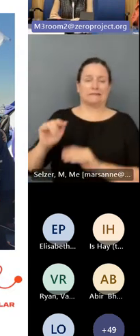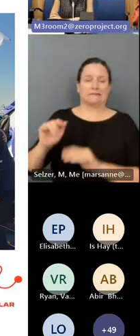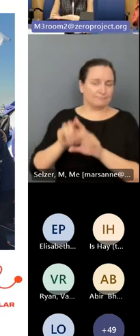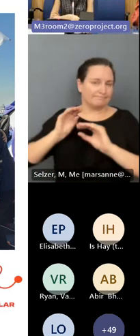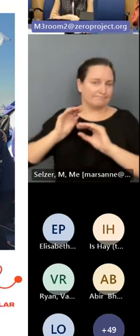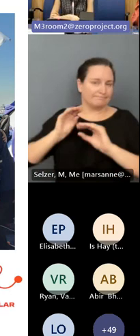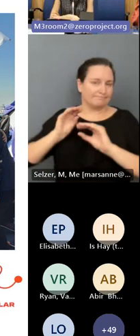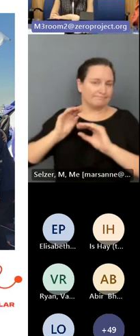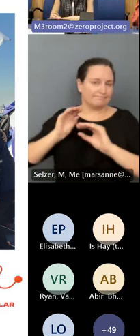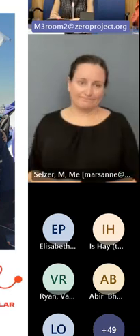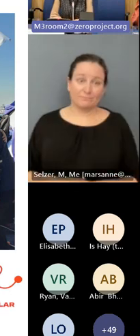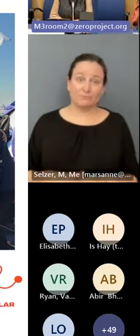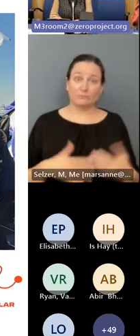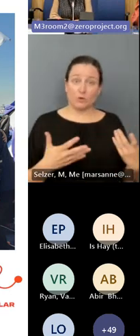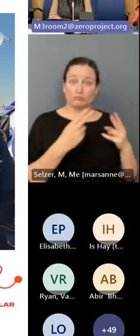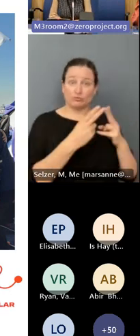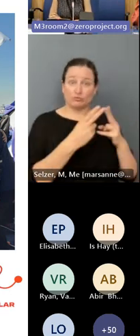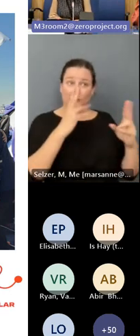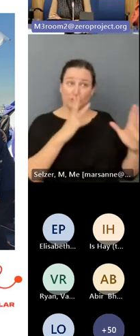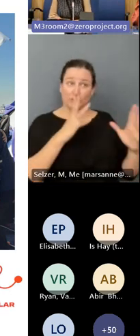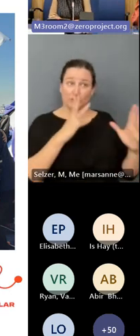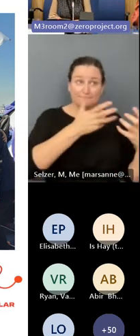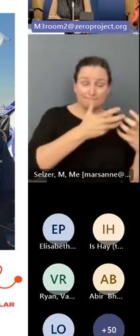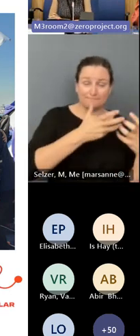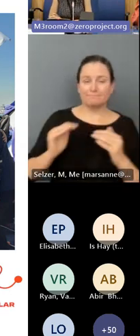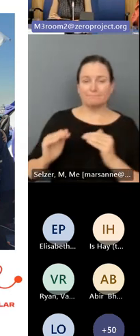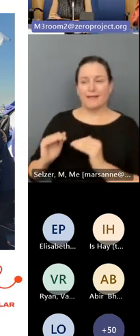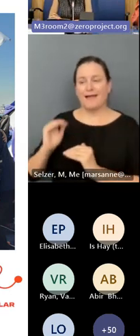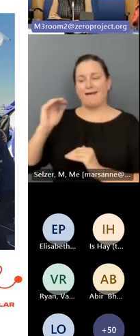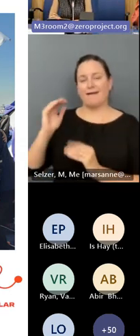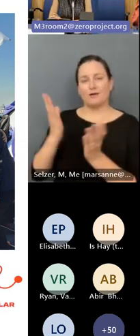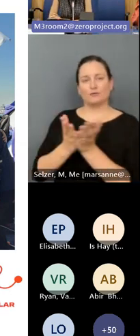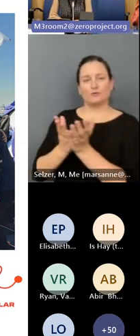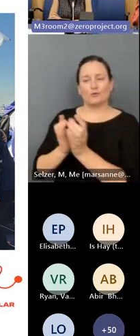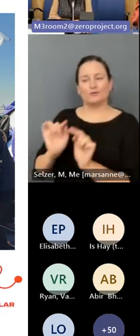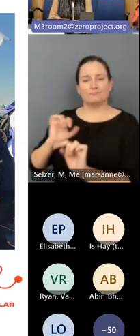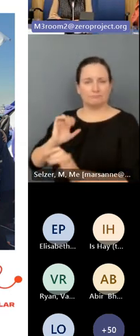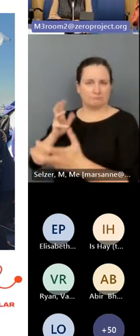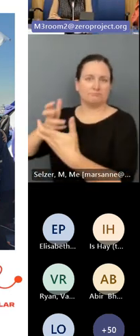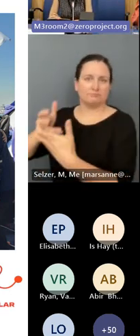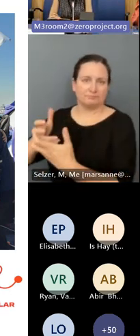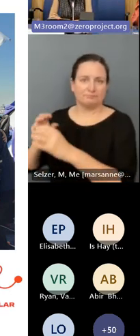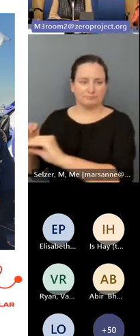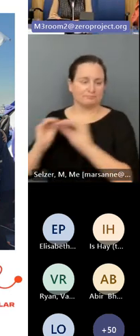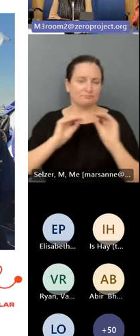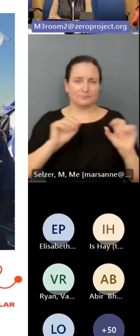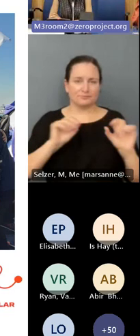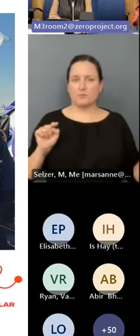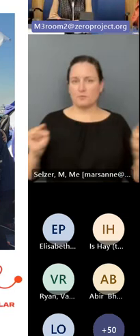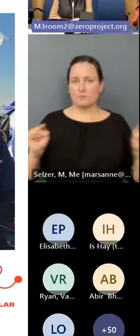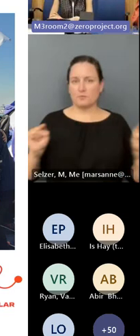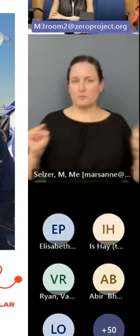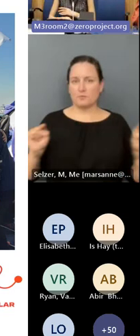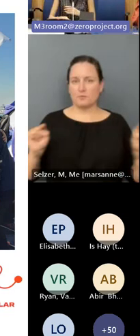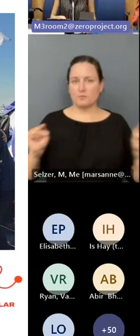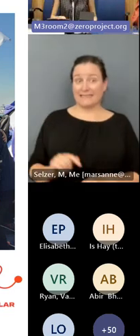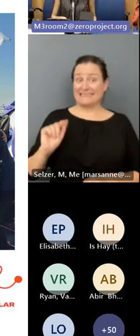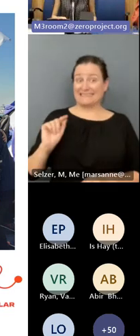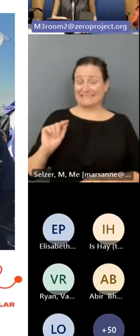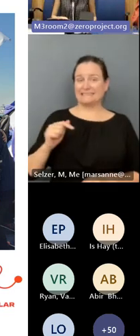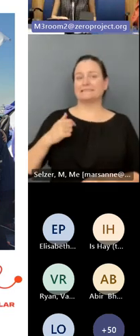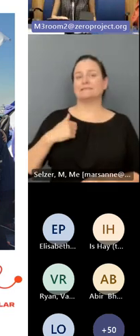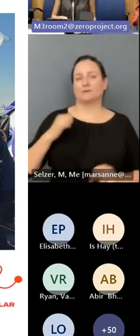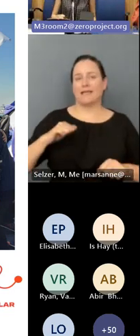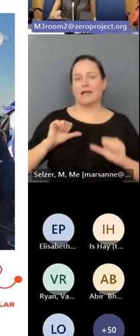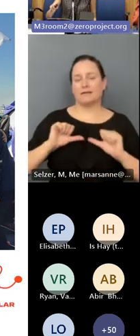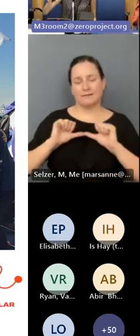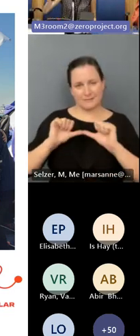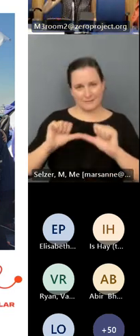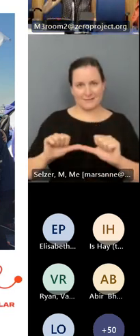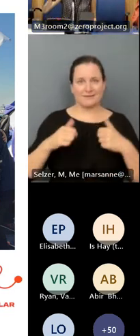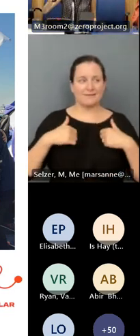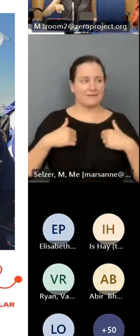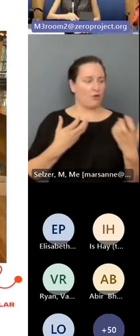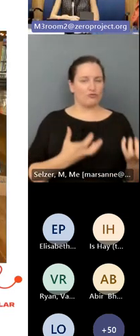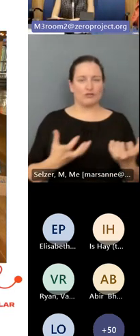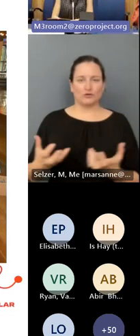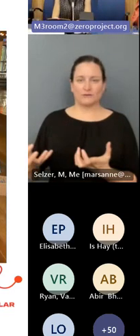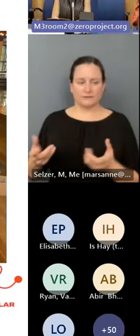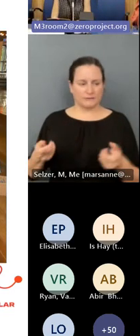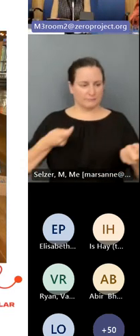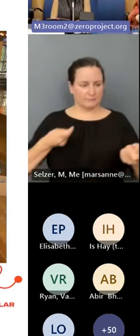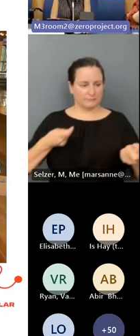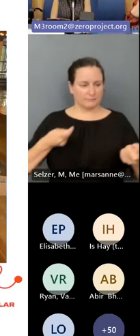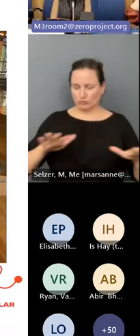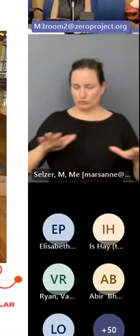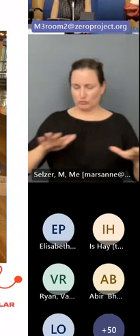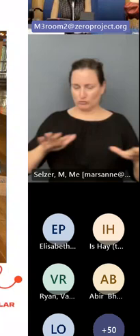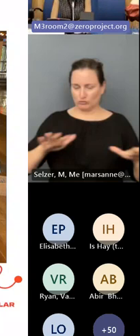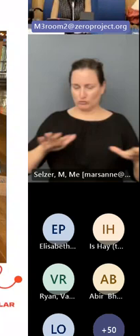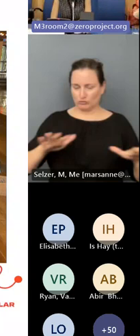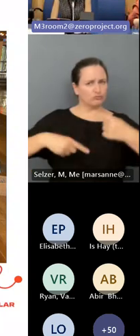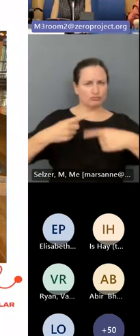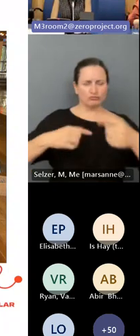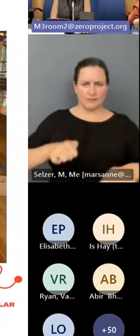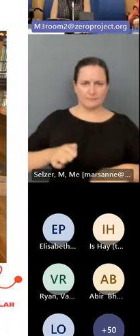school programs. This is allowed self-sufficiency in terms of resource management. We see the